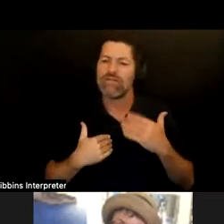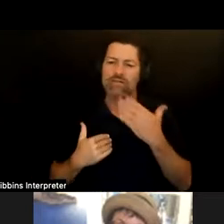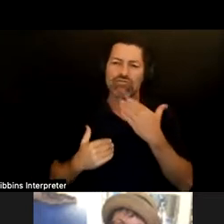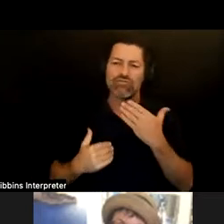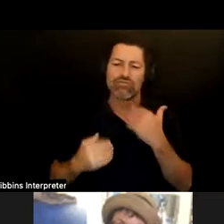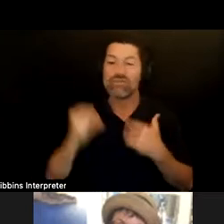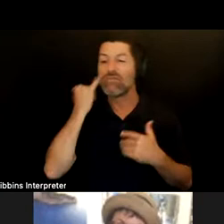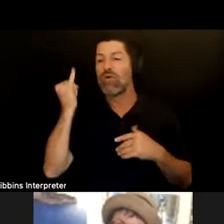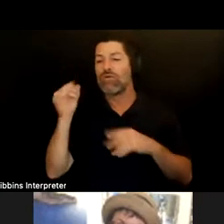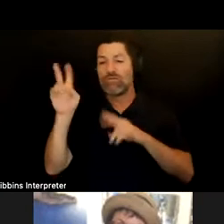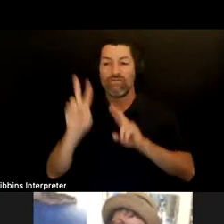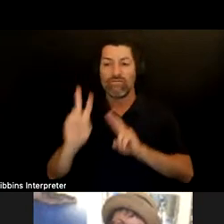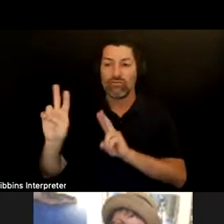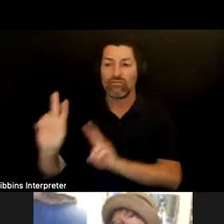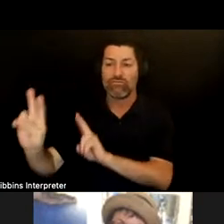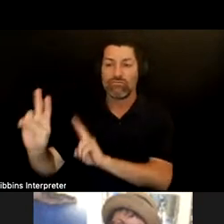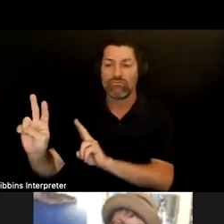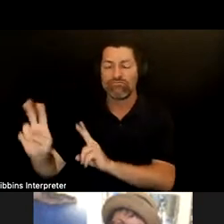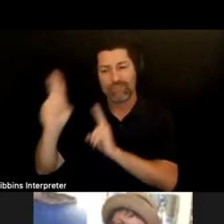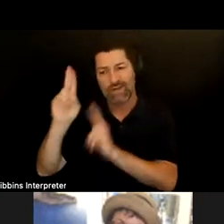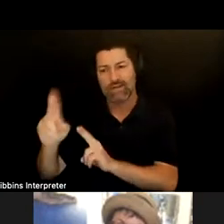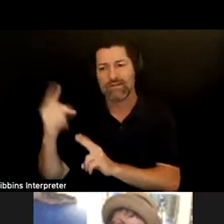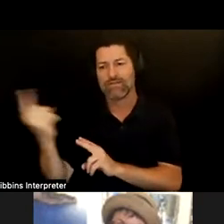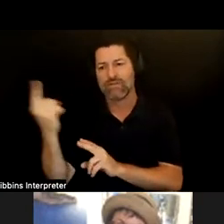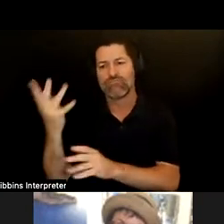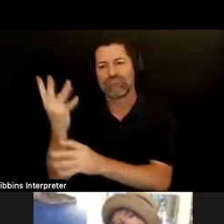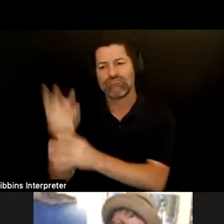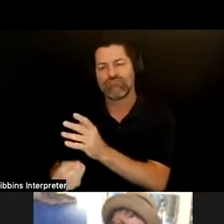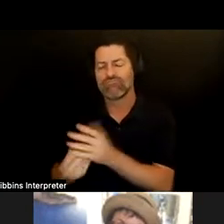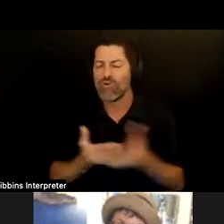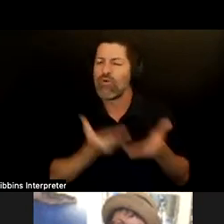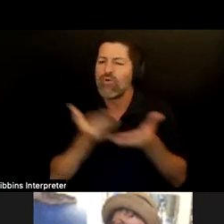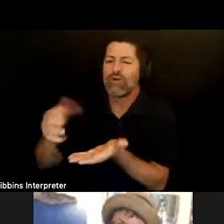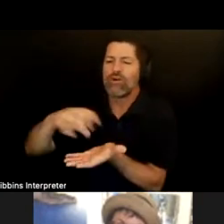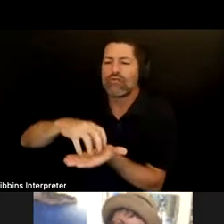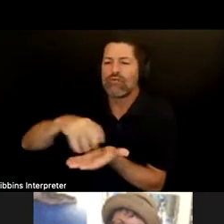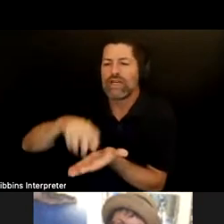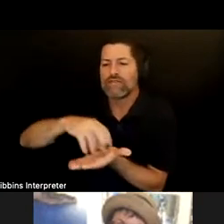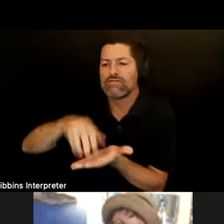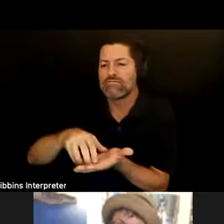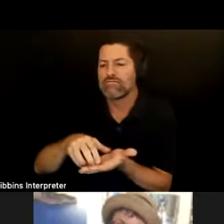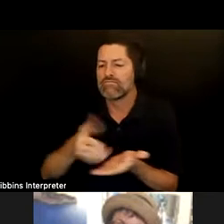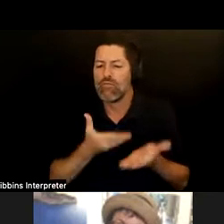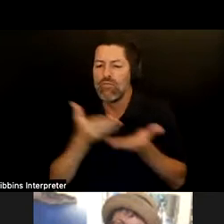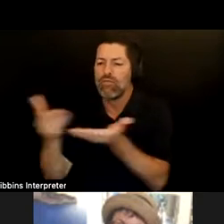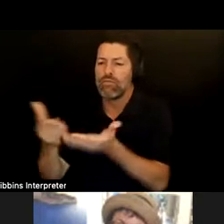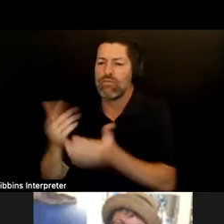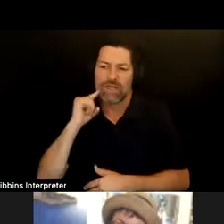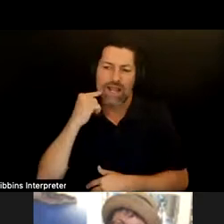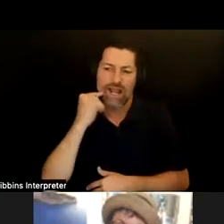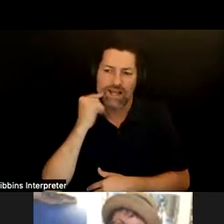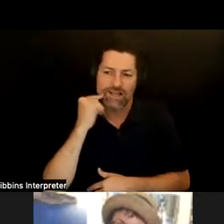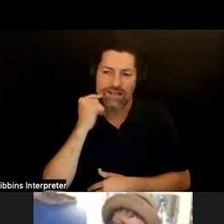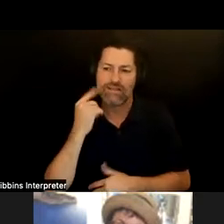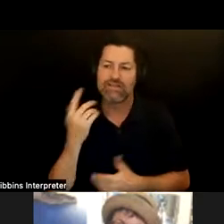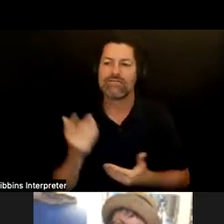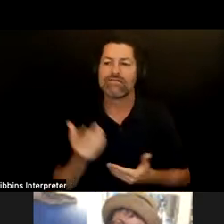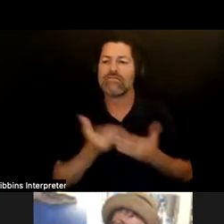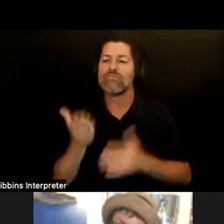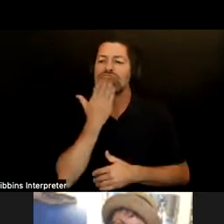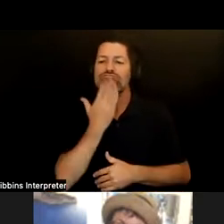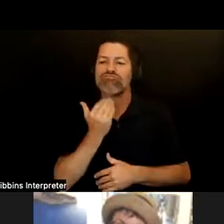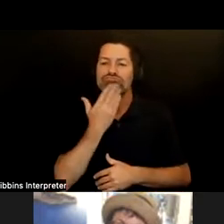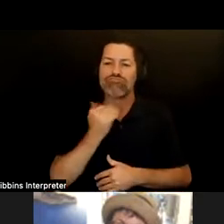if somebody has died, you bring some cookies, or some can be, or some sweet fruits, so that